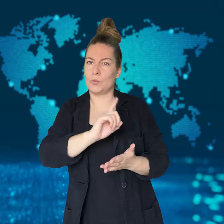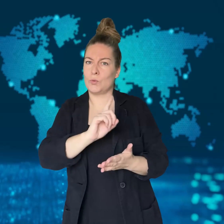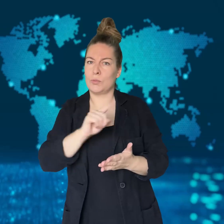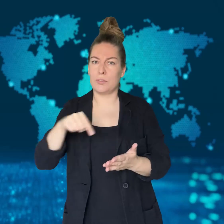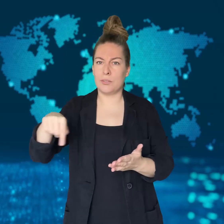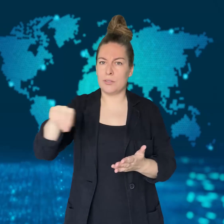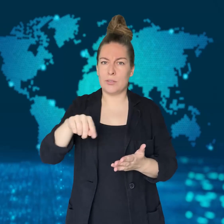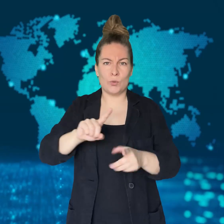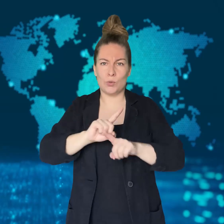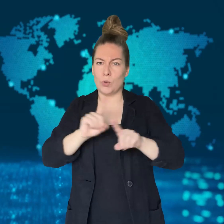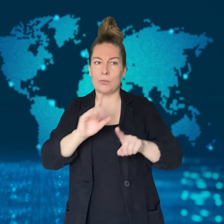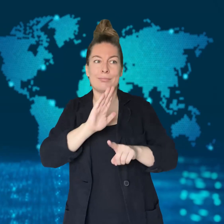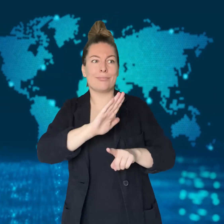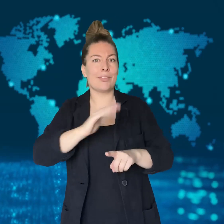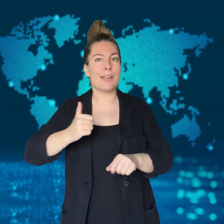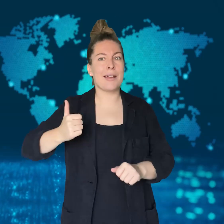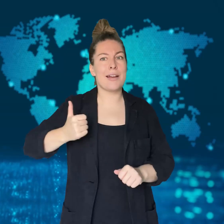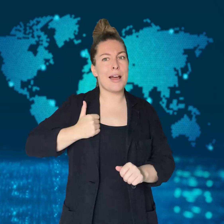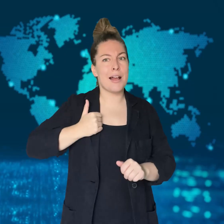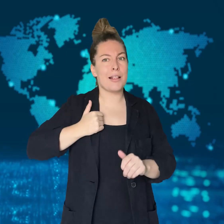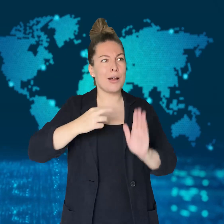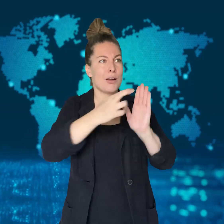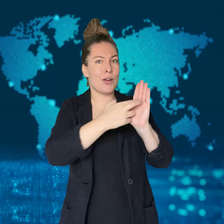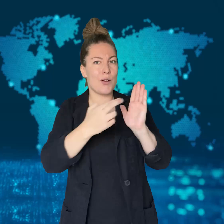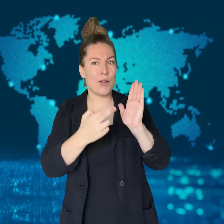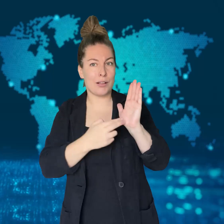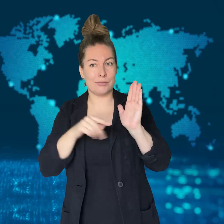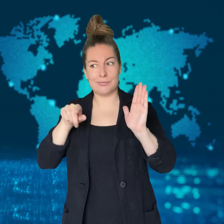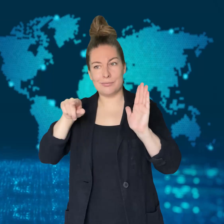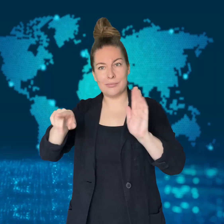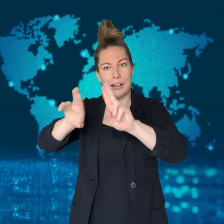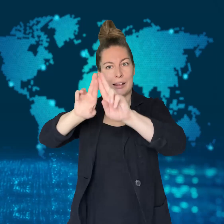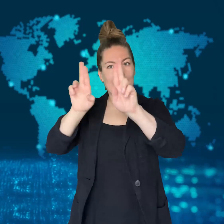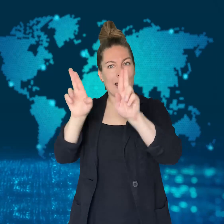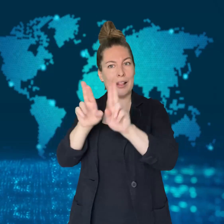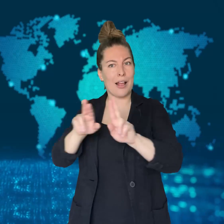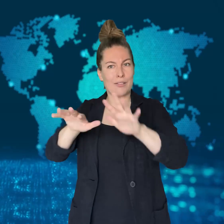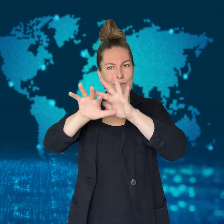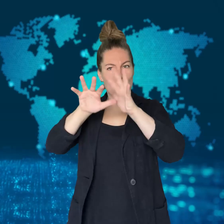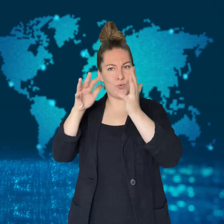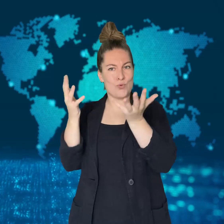The foreign companies argued that they should not be held to